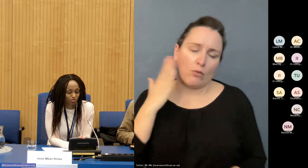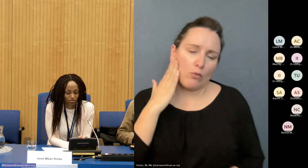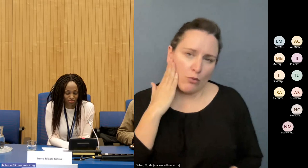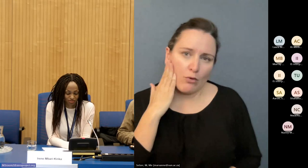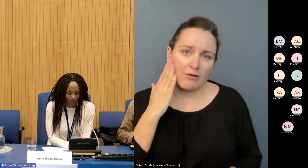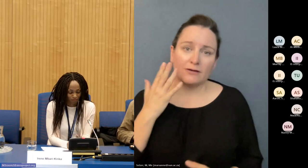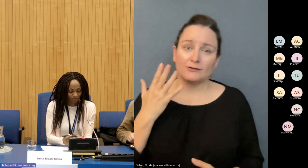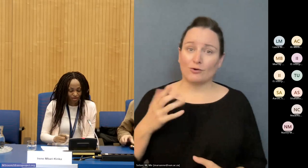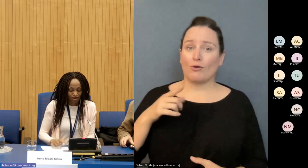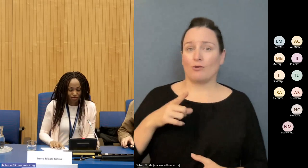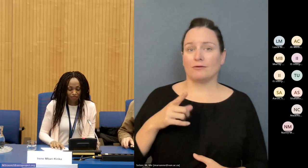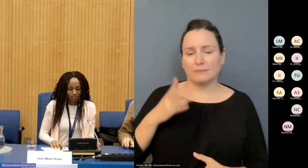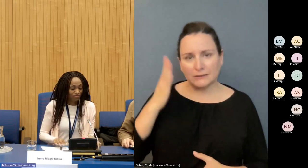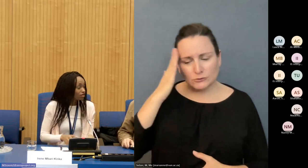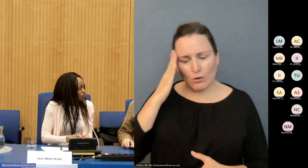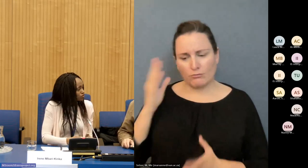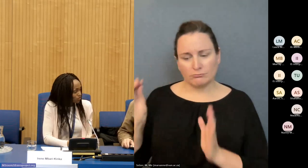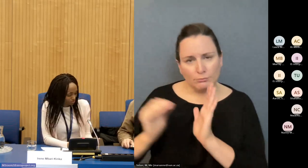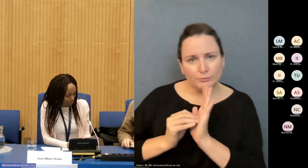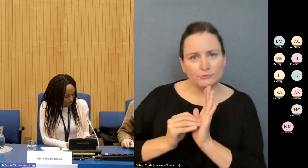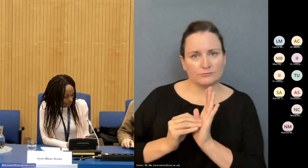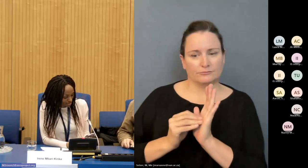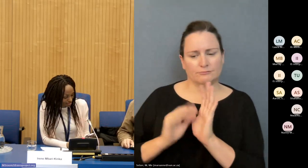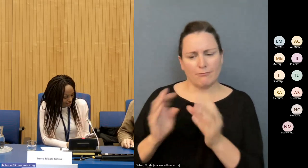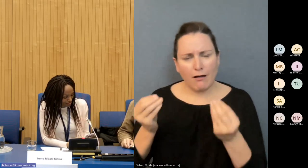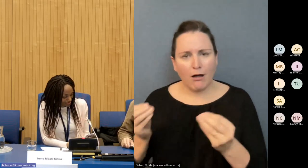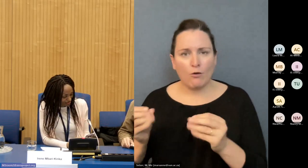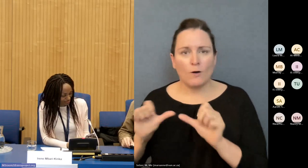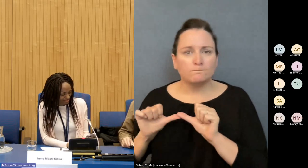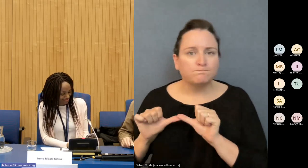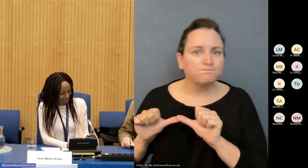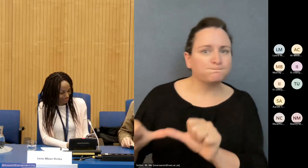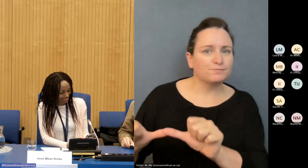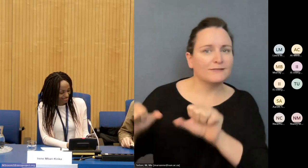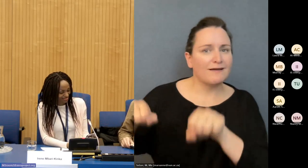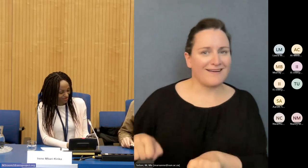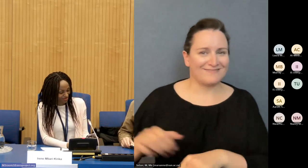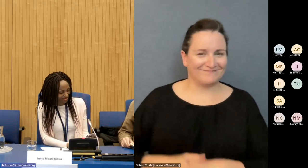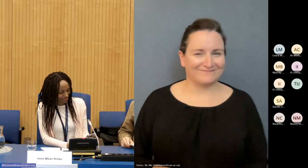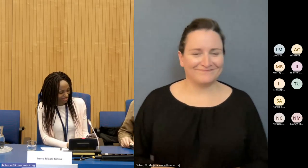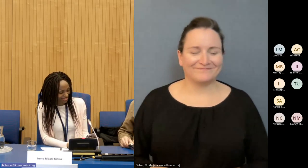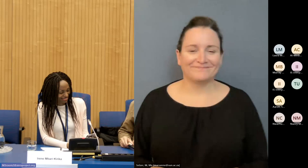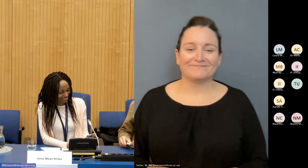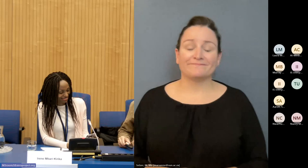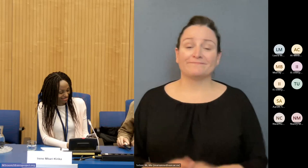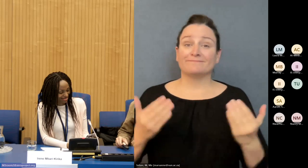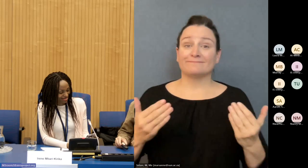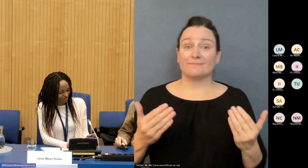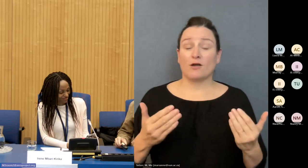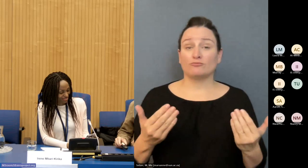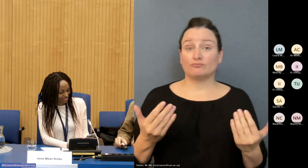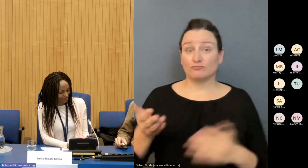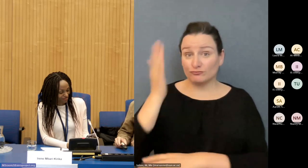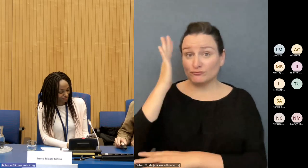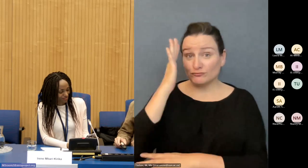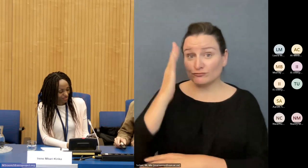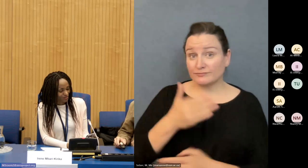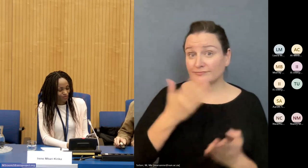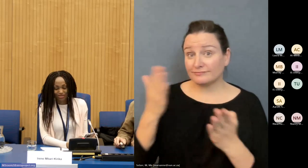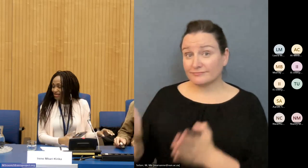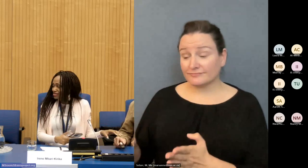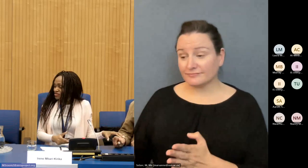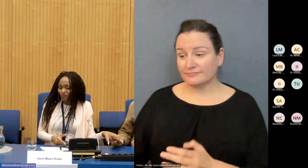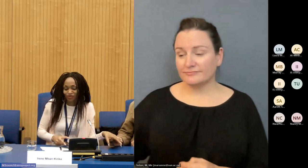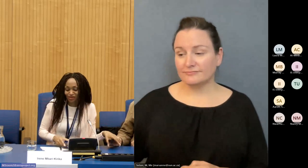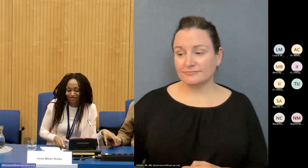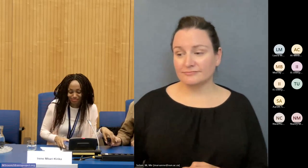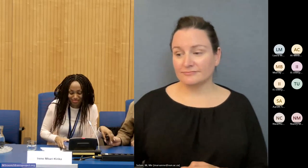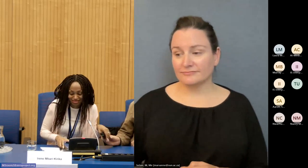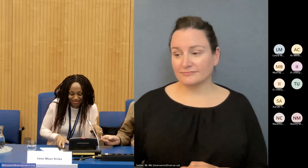the programs. Thank you so much, and let me see who is next on our list. Next, we will be